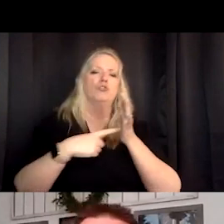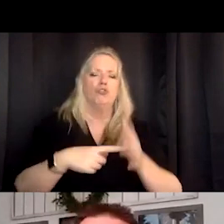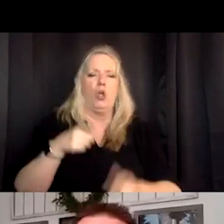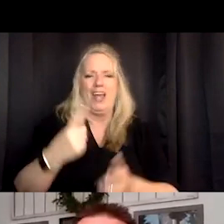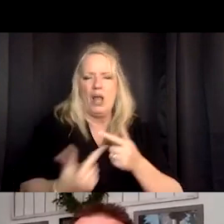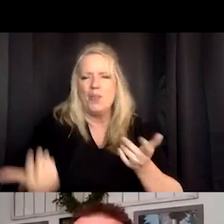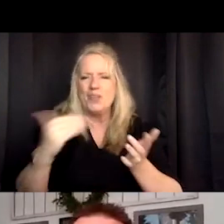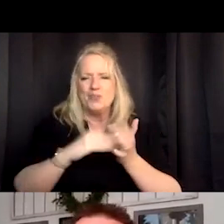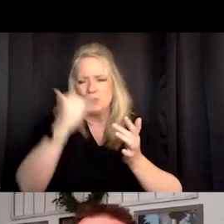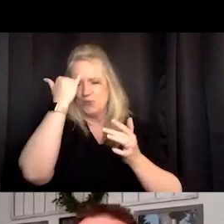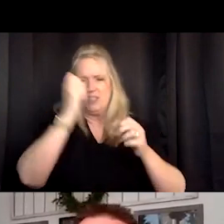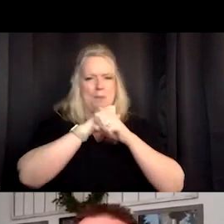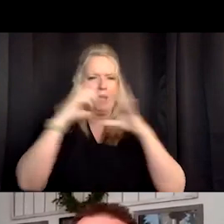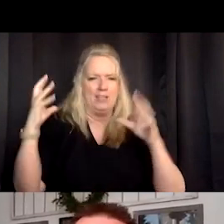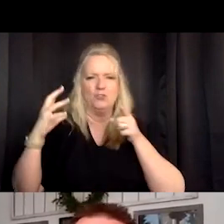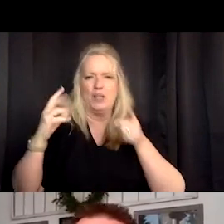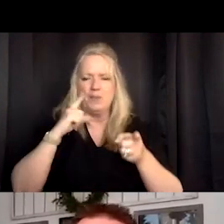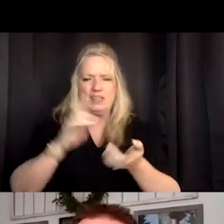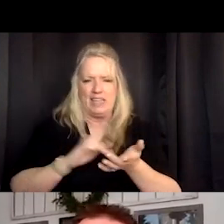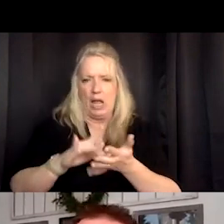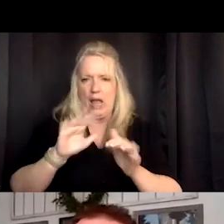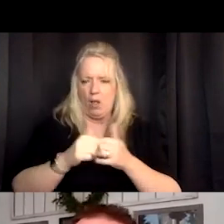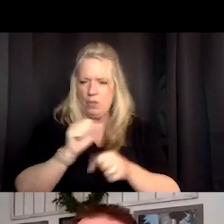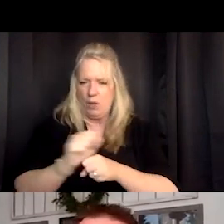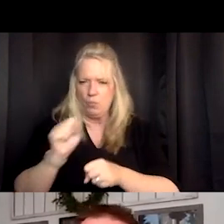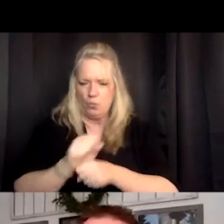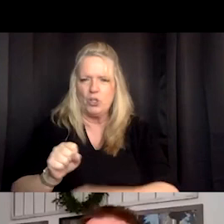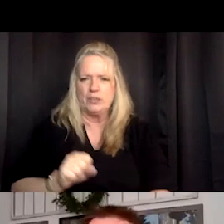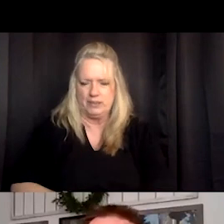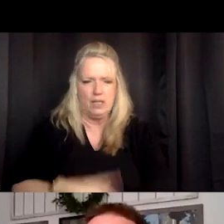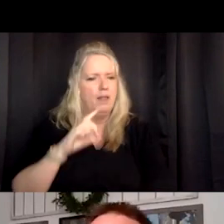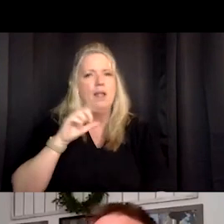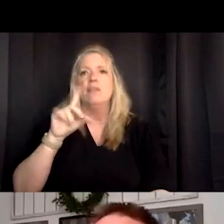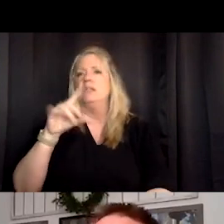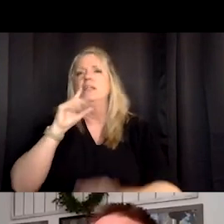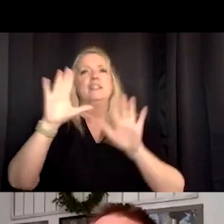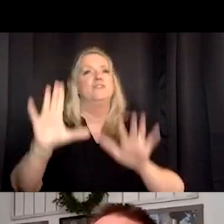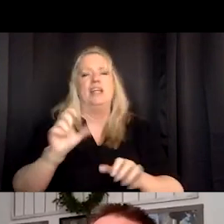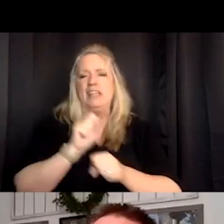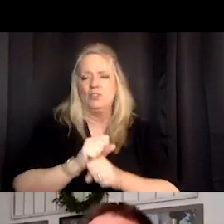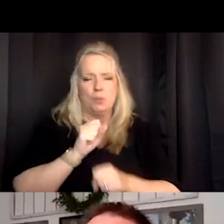CALCULATOR WORKS. McKINSEY AND COMPANY DID A FANTASTIC JOB OF MAKING THE FULLY ACCESSIBLE.